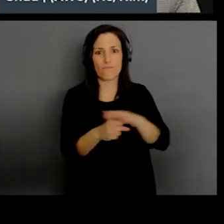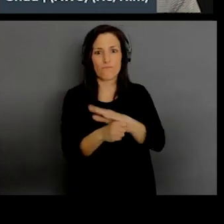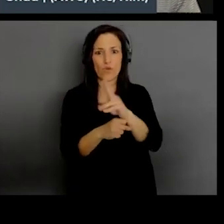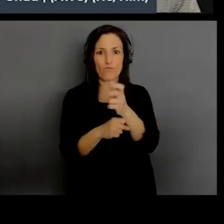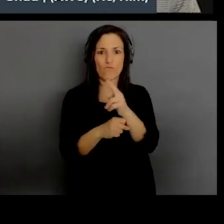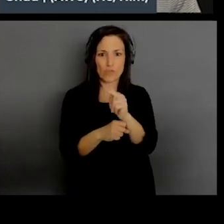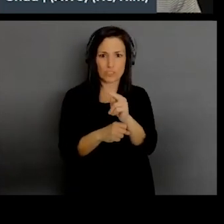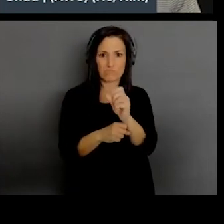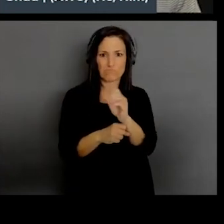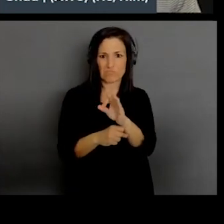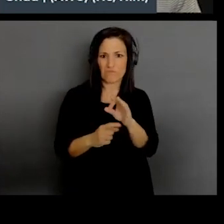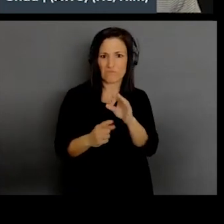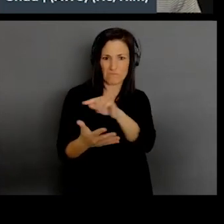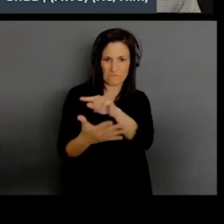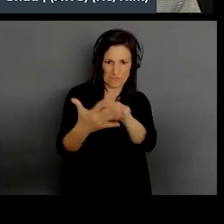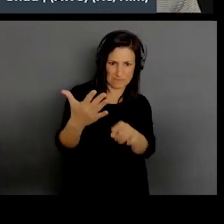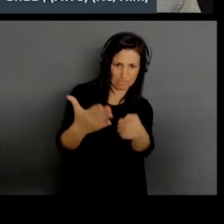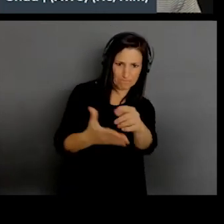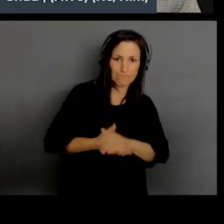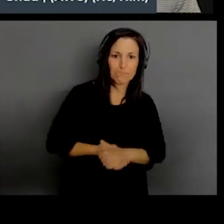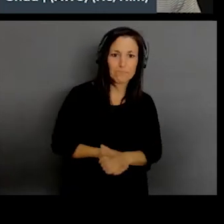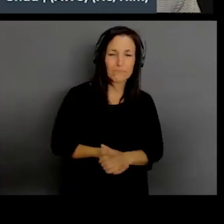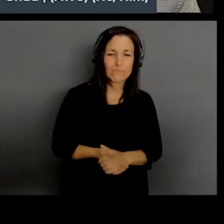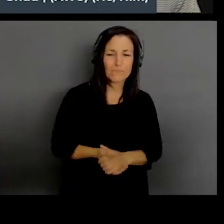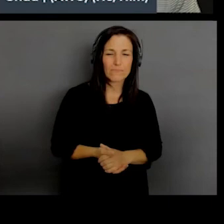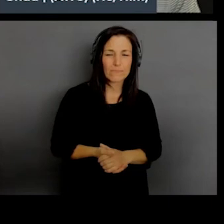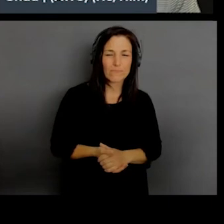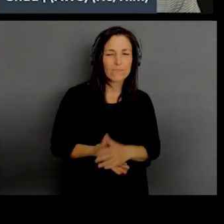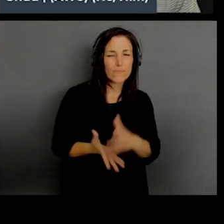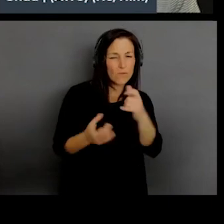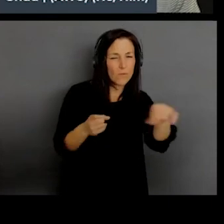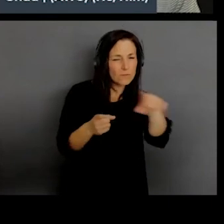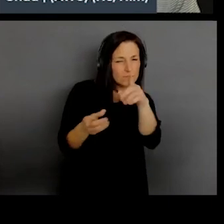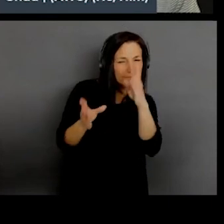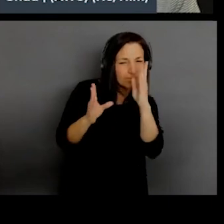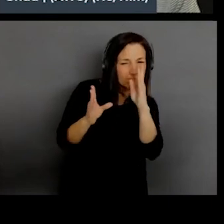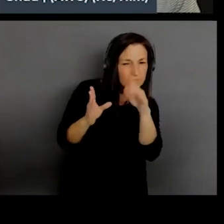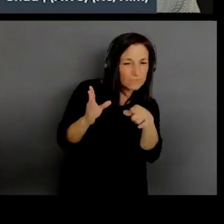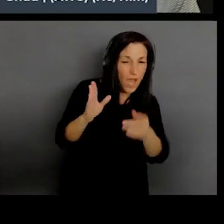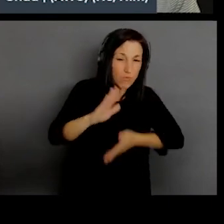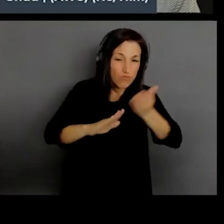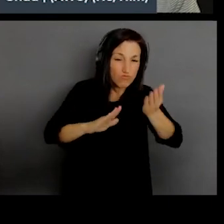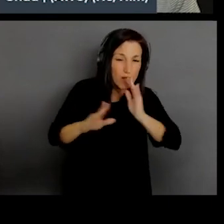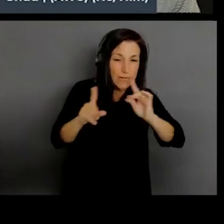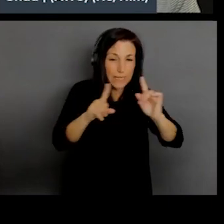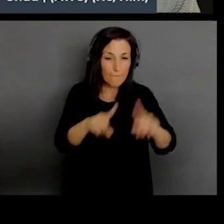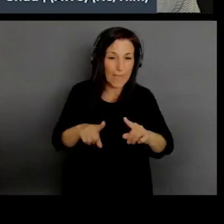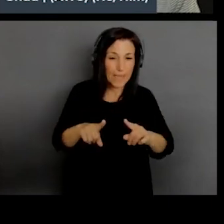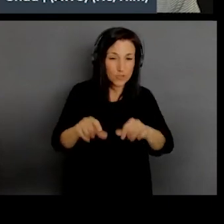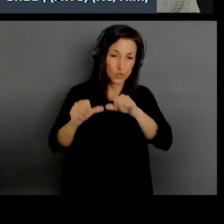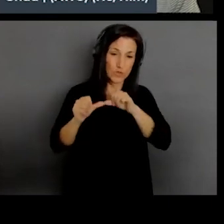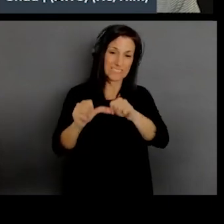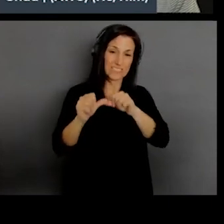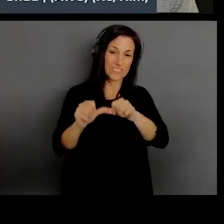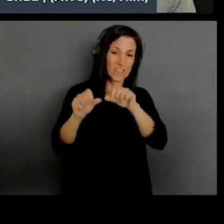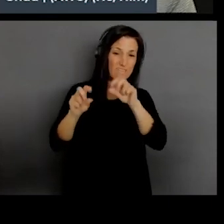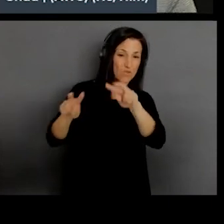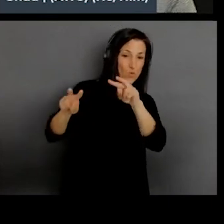So the thing to note here is that I'll run command to continuously view these metrics as we run the demo.